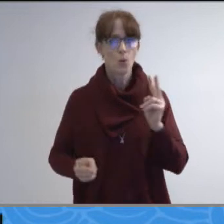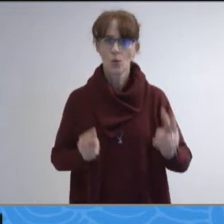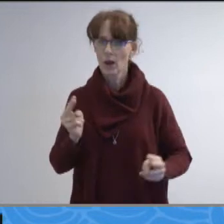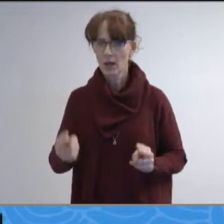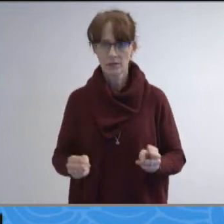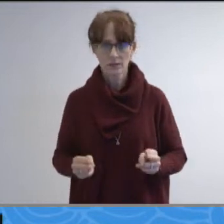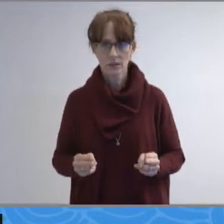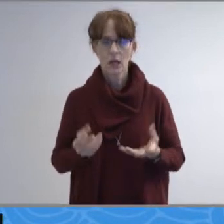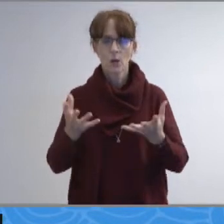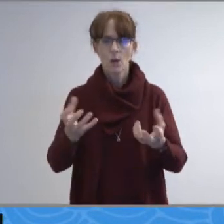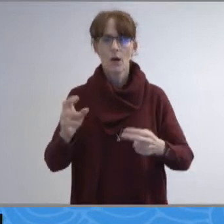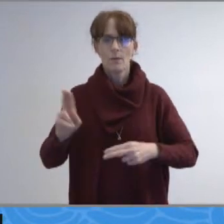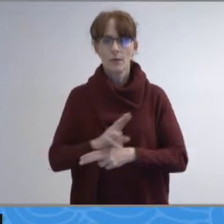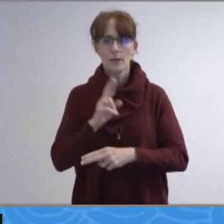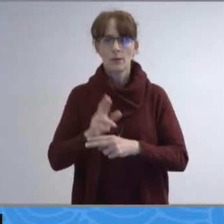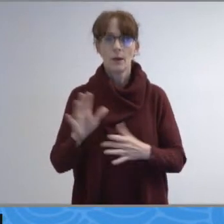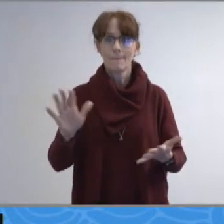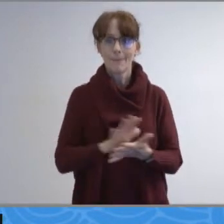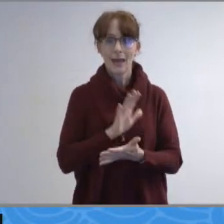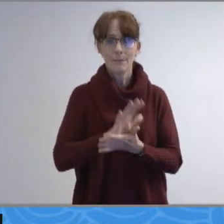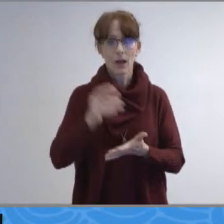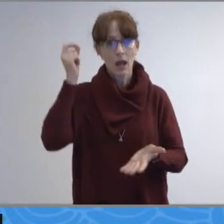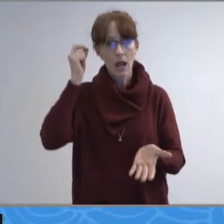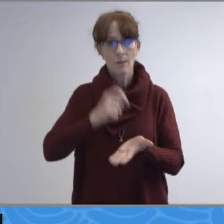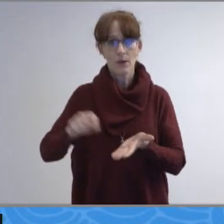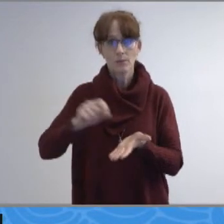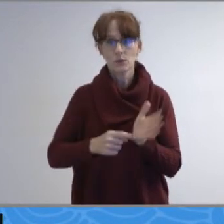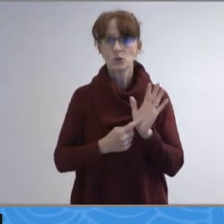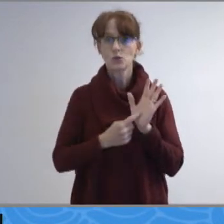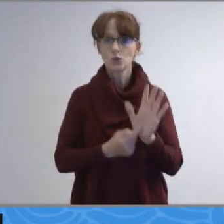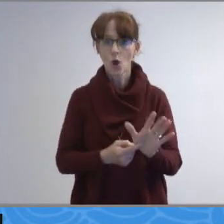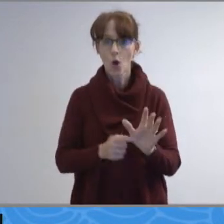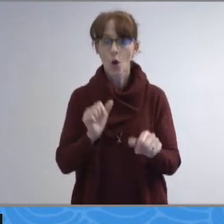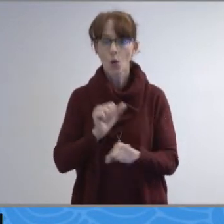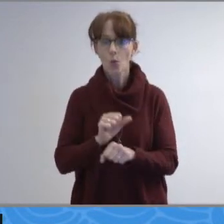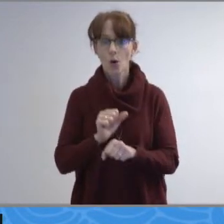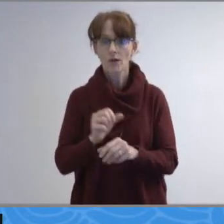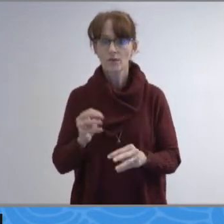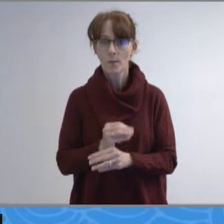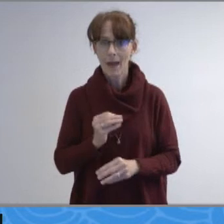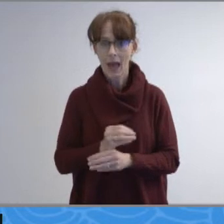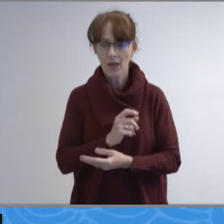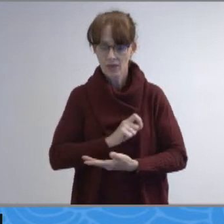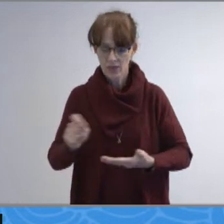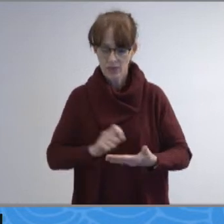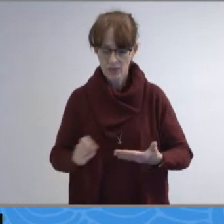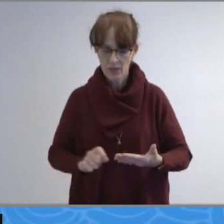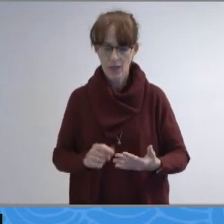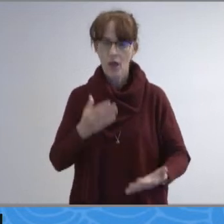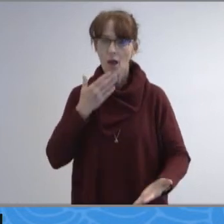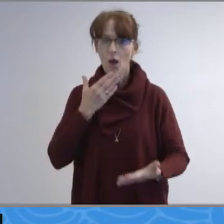We want them to use paper and pencil to show work for math questions, get a good night sleep